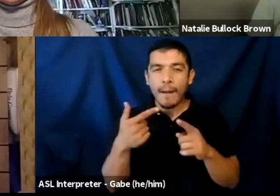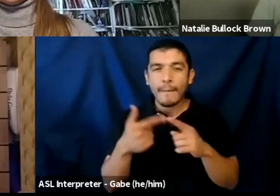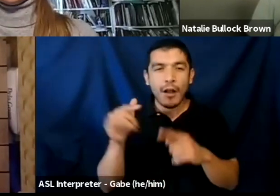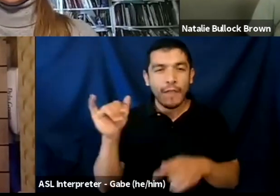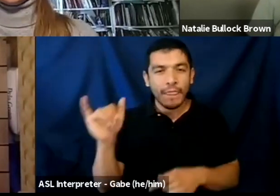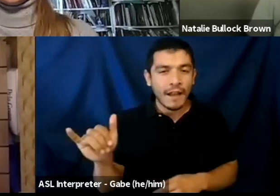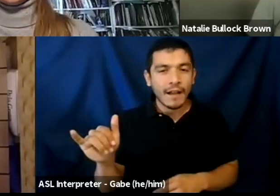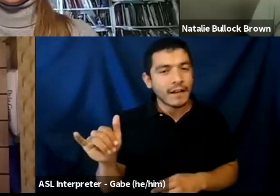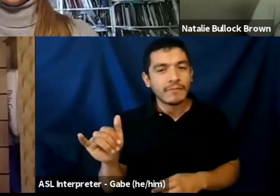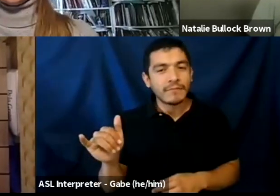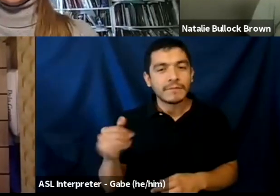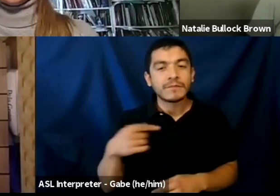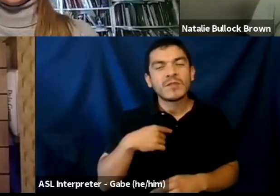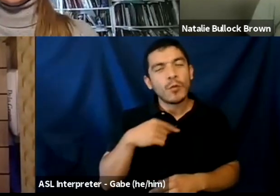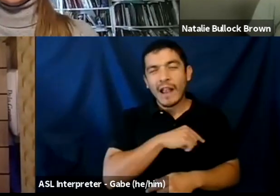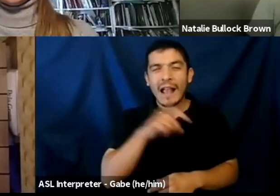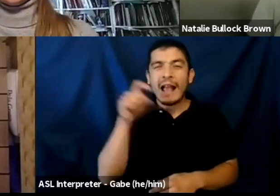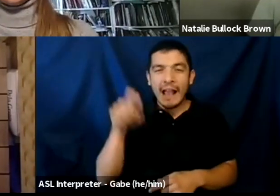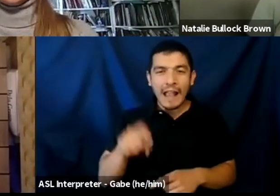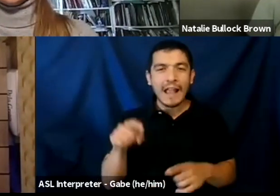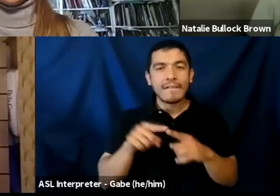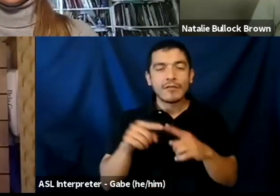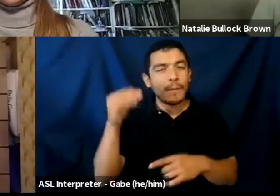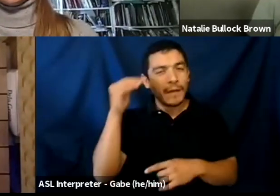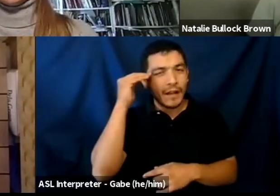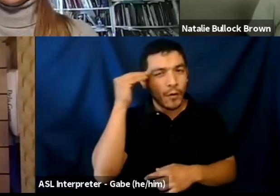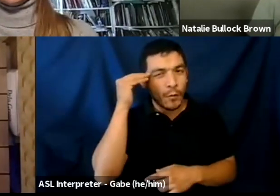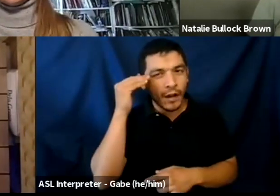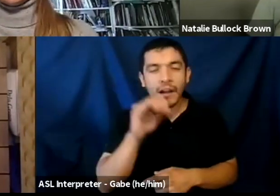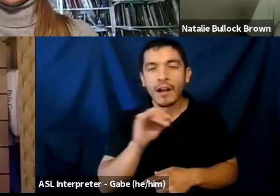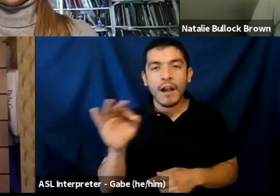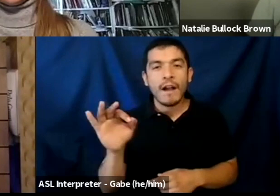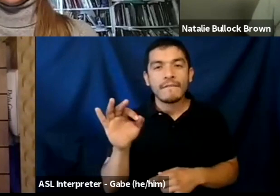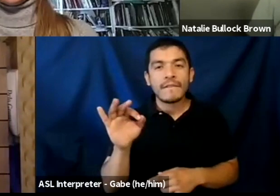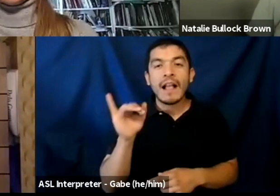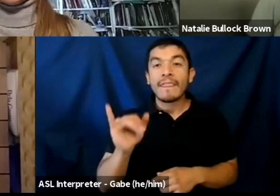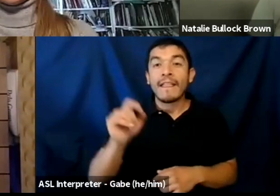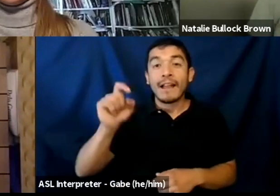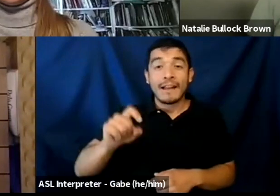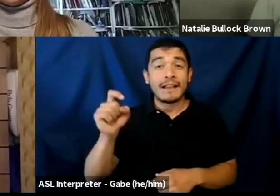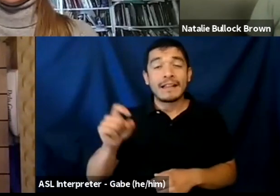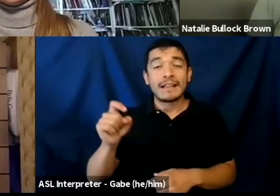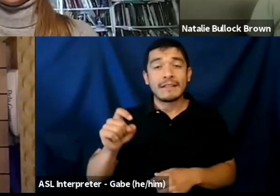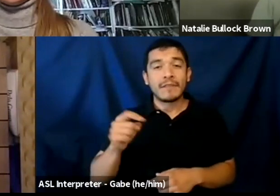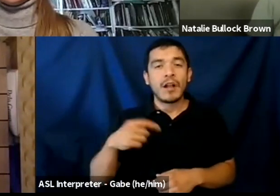And so, we have to be aware of the needs. I mean, that has to be centered.